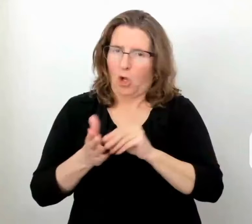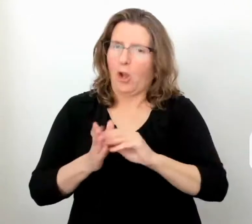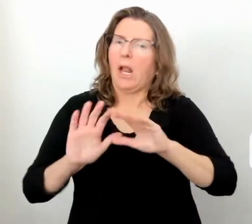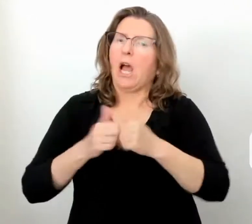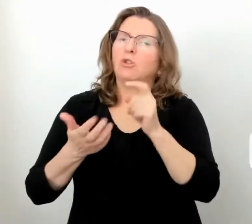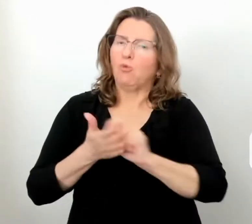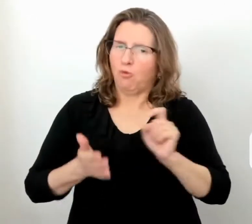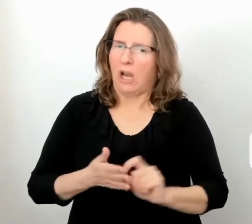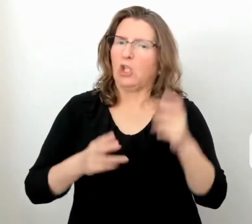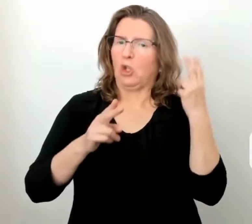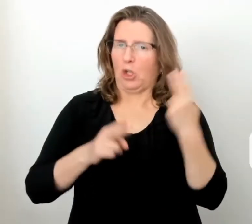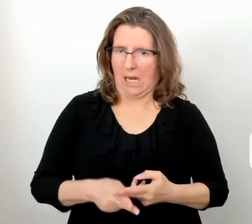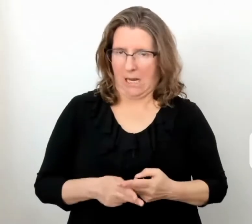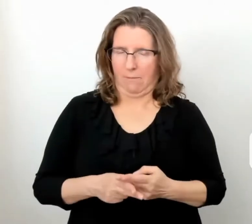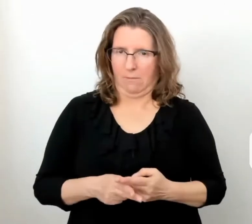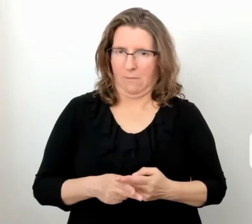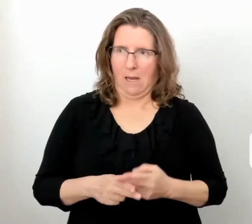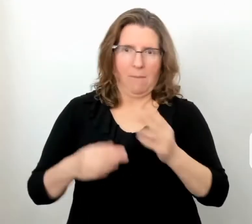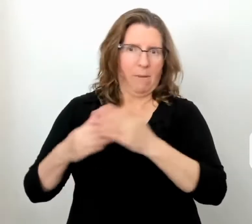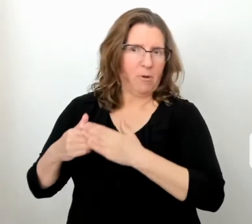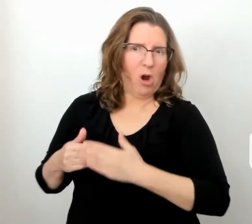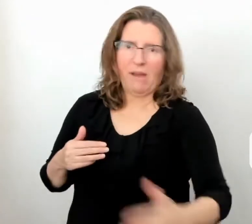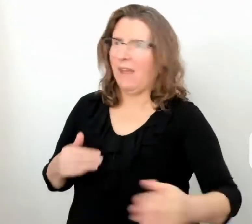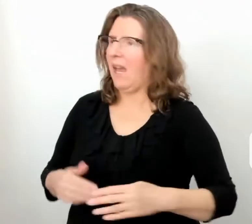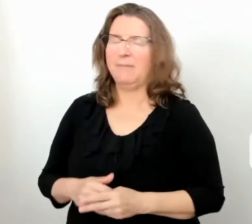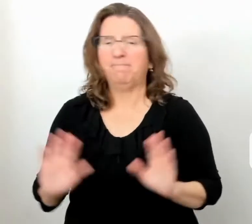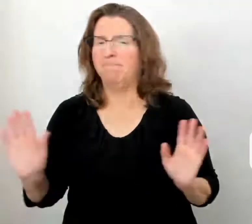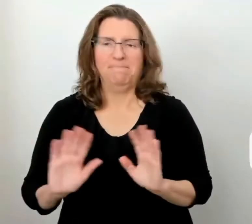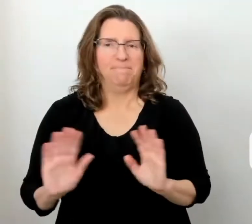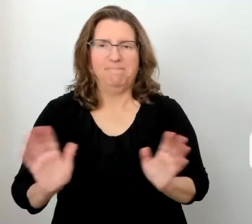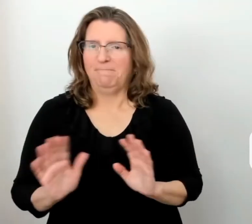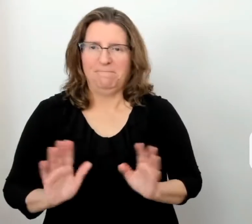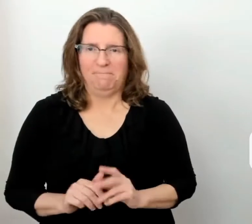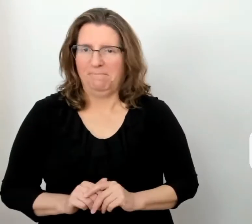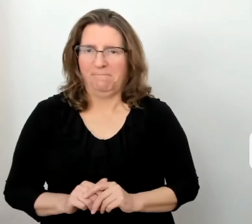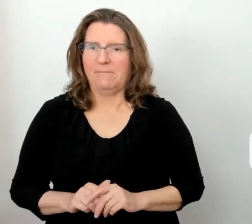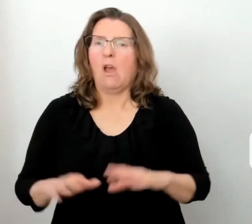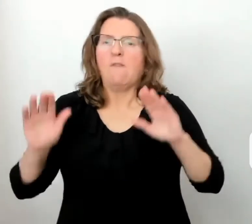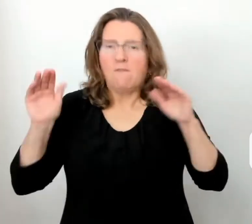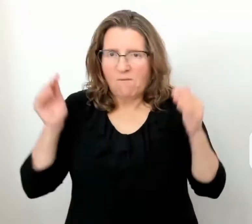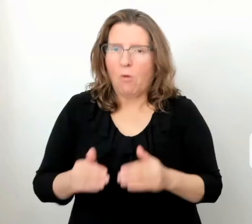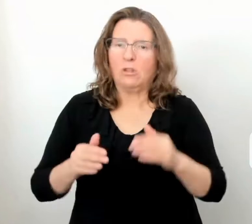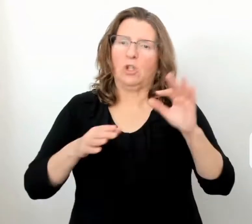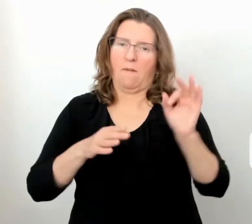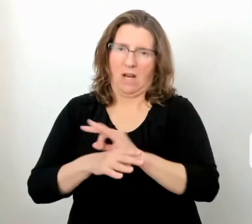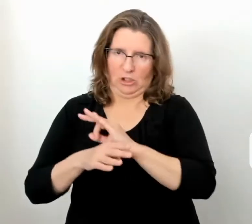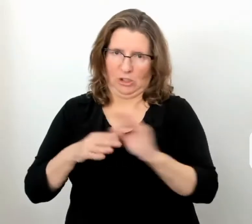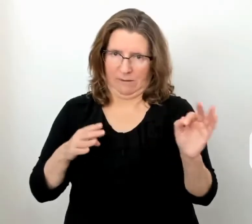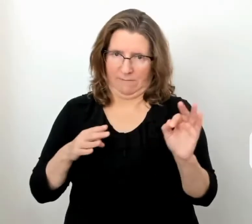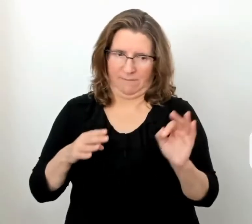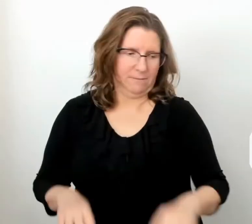As well as, to be able to print their names legibly. I made no demands beyond that for their cursive writing.